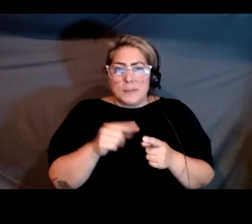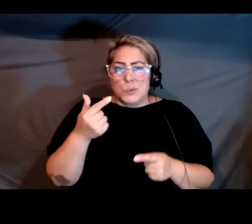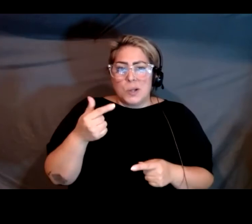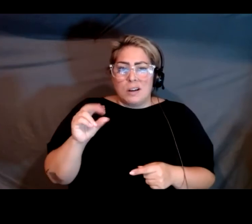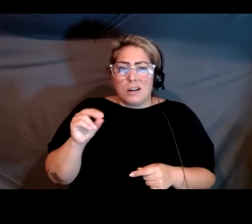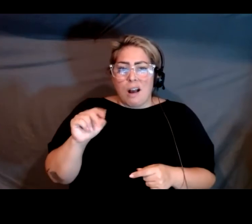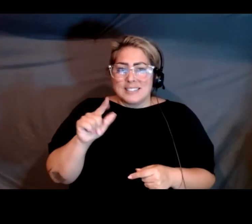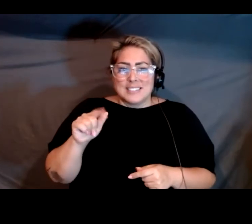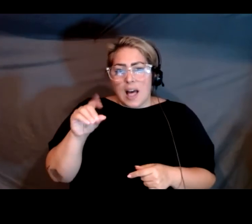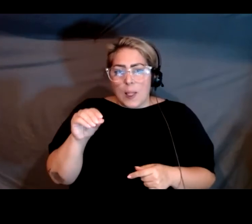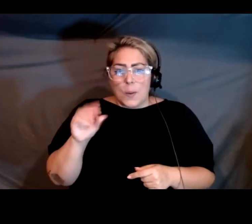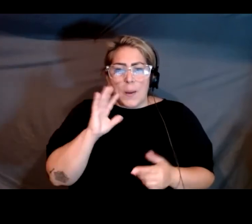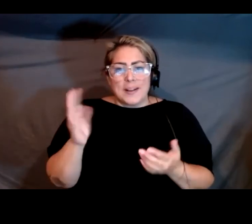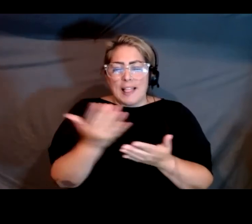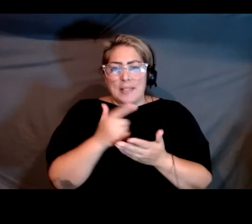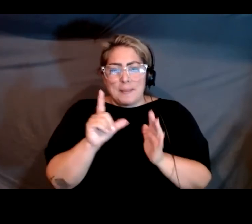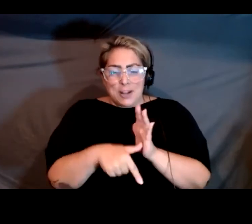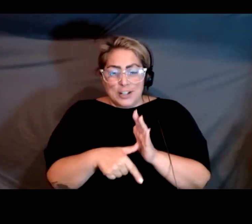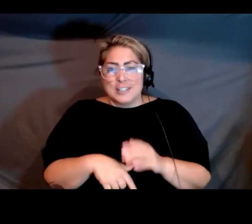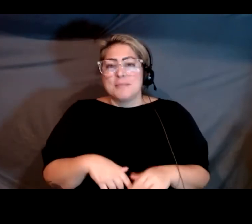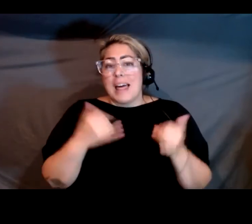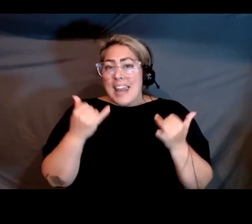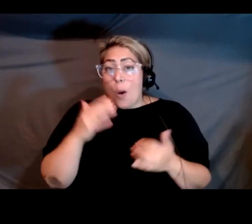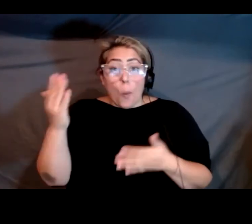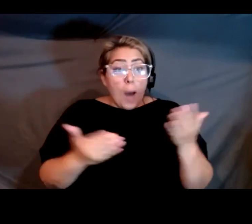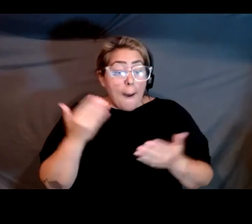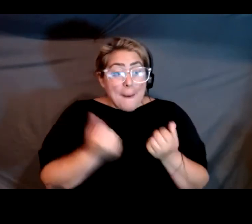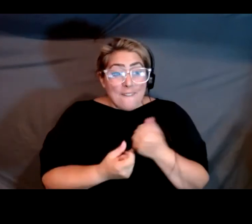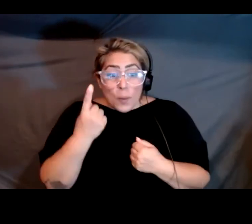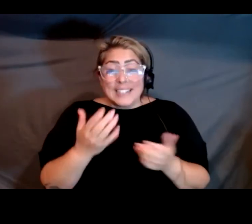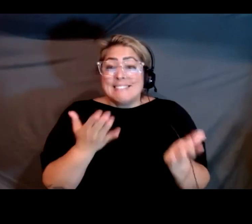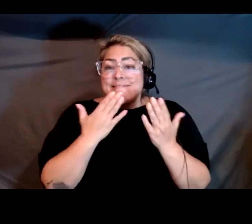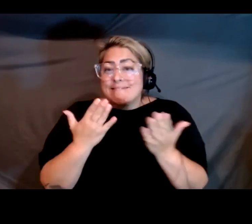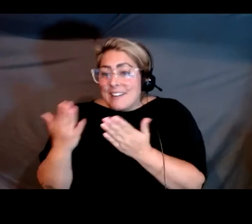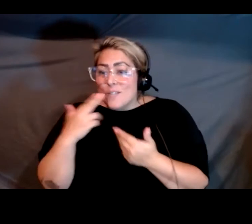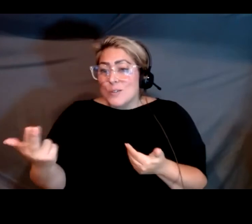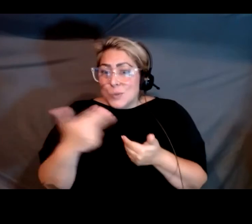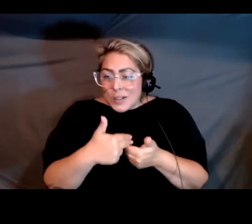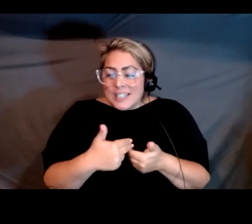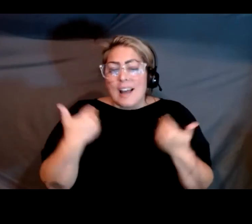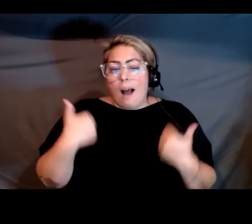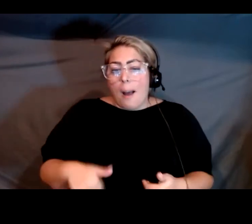Welcome everyone. Thank you for joining us. I am great the research and advocacy coordinator for Dance/NYC. My pronouns